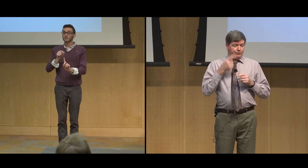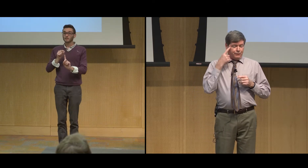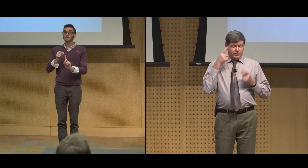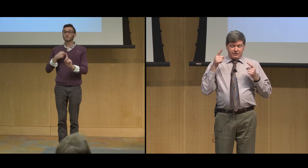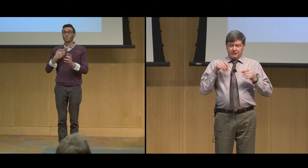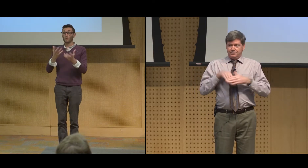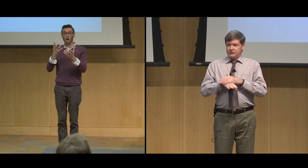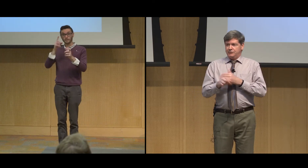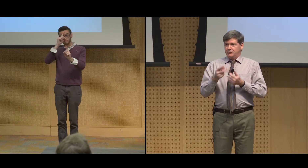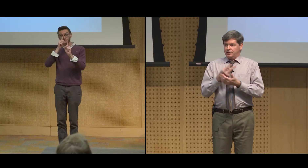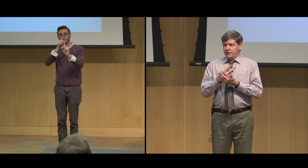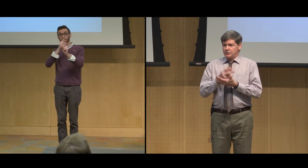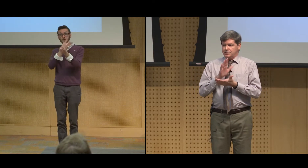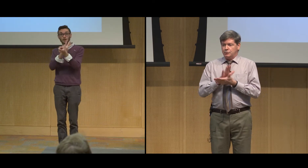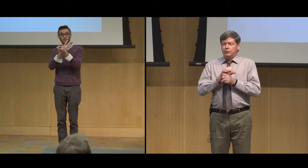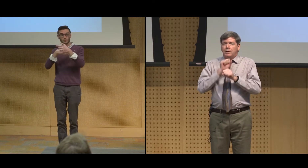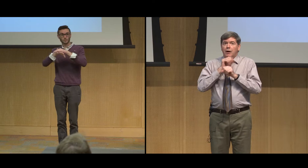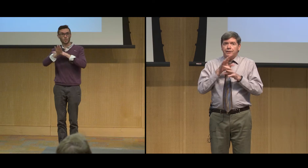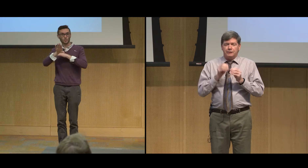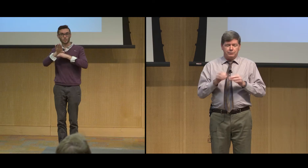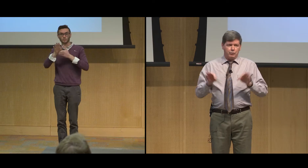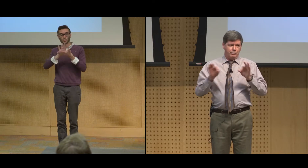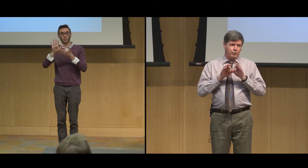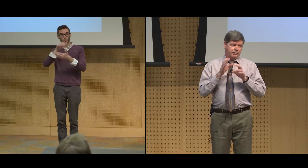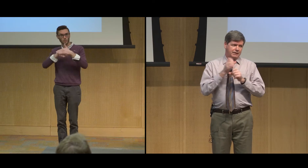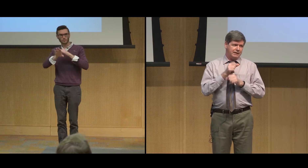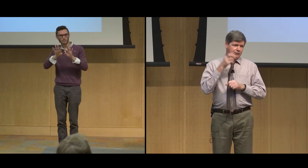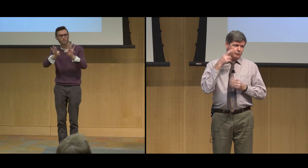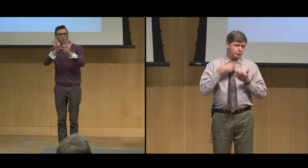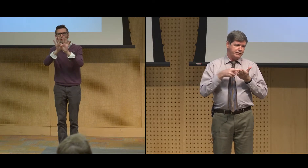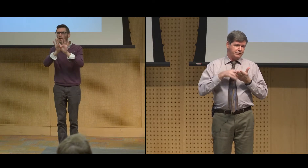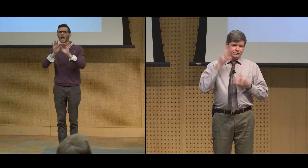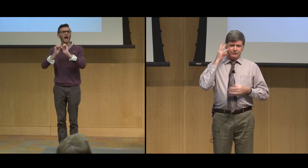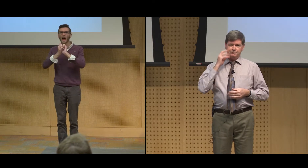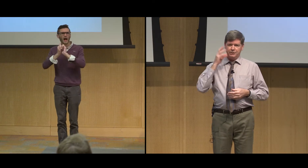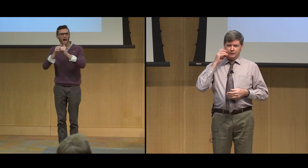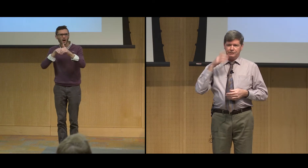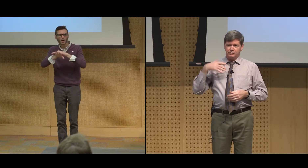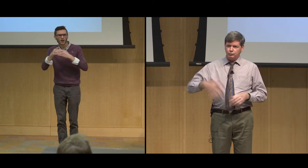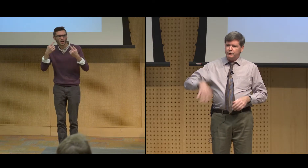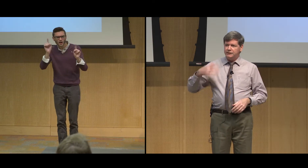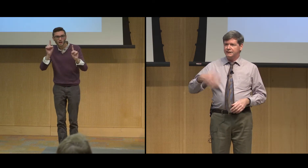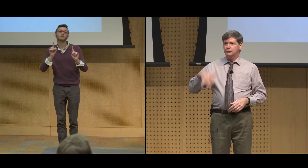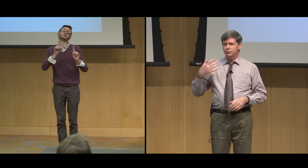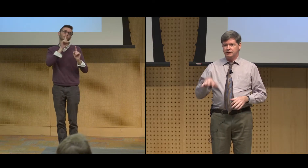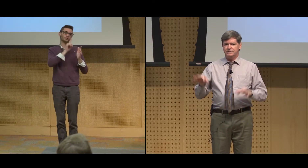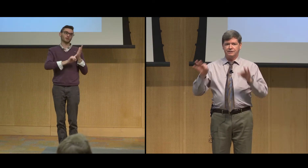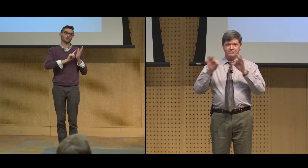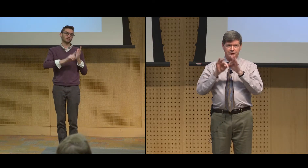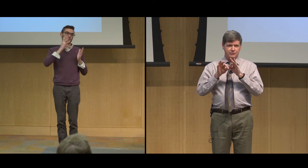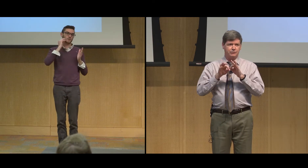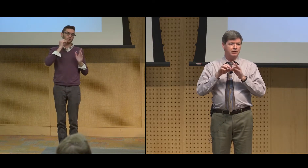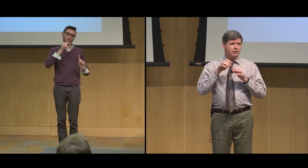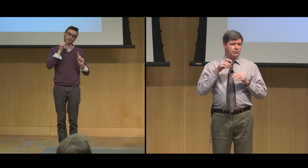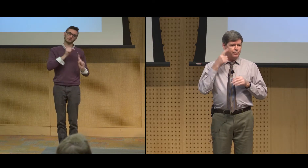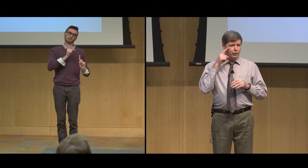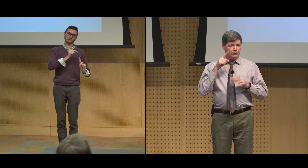for successful entry into graduate school, nothing is more important than getting research experience. It's really, really essential for--